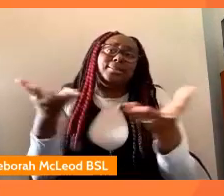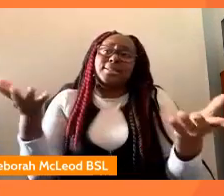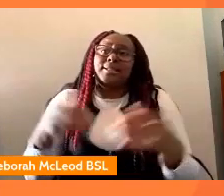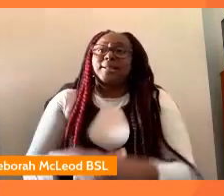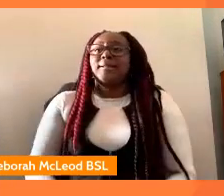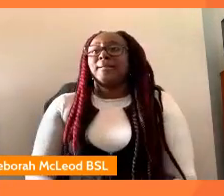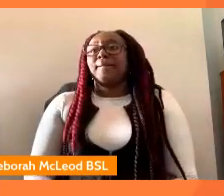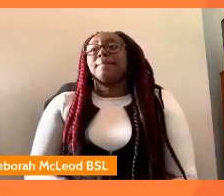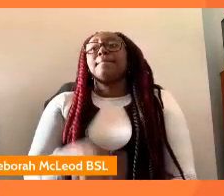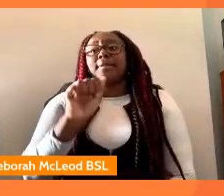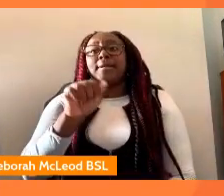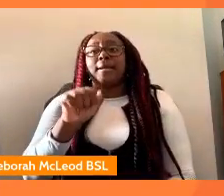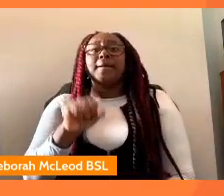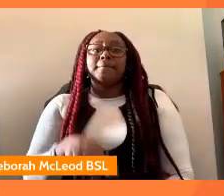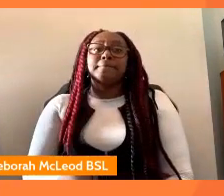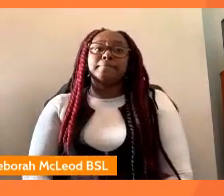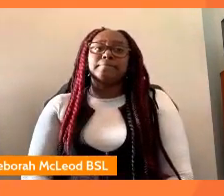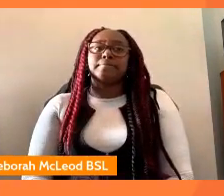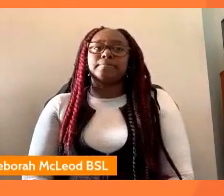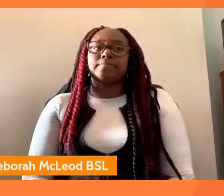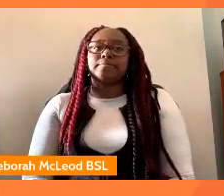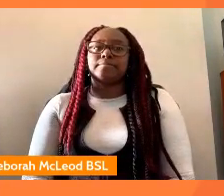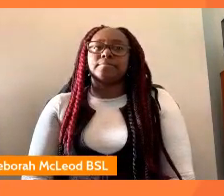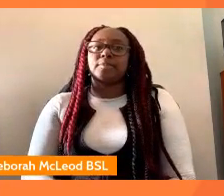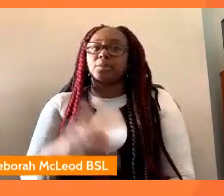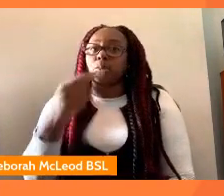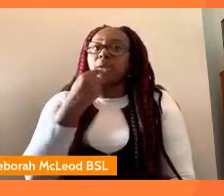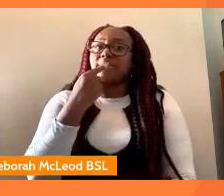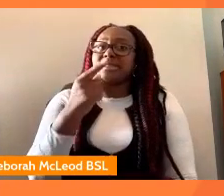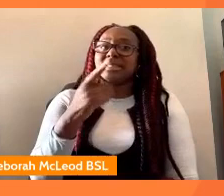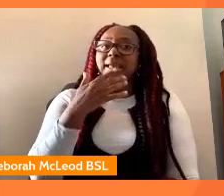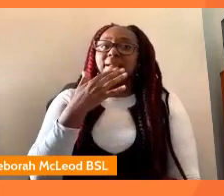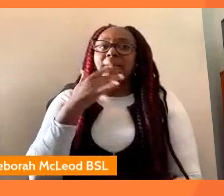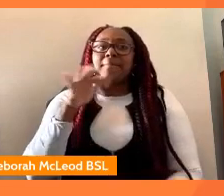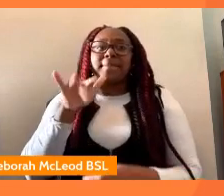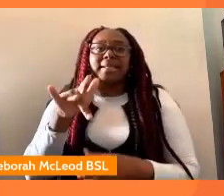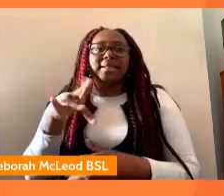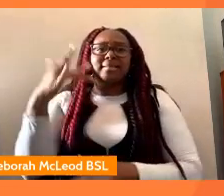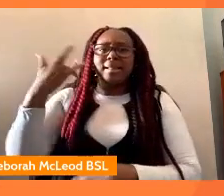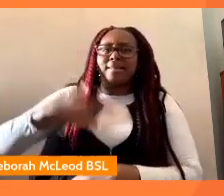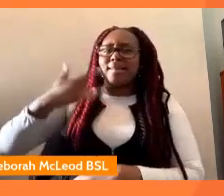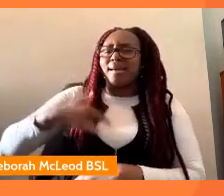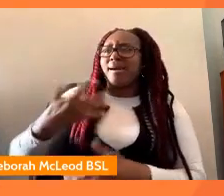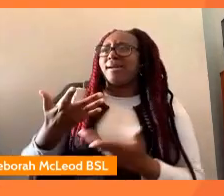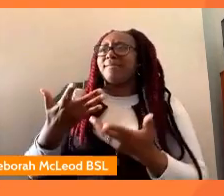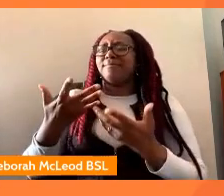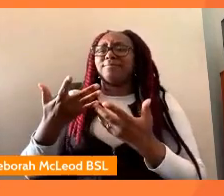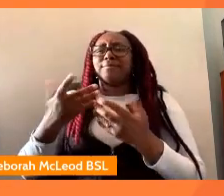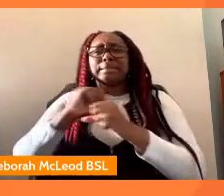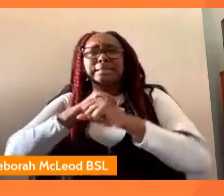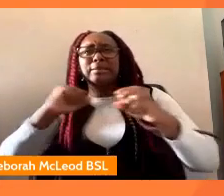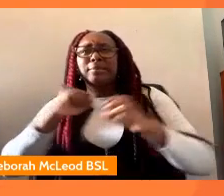I am saying that about being in a live space, but not having it digital, it's also access.